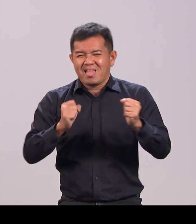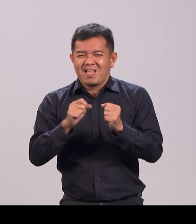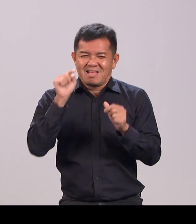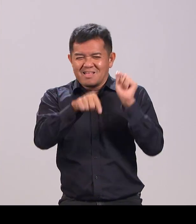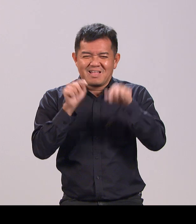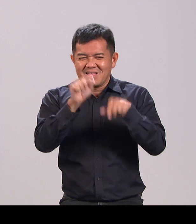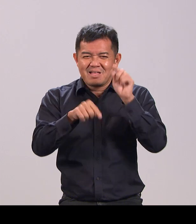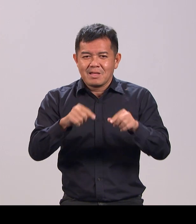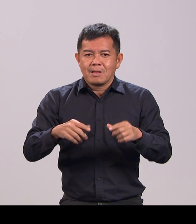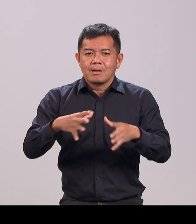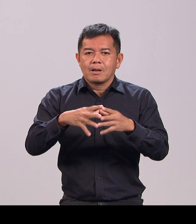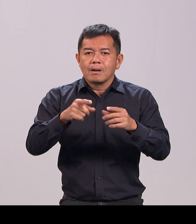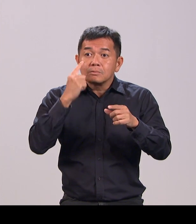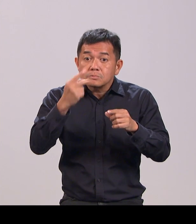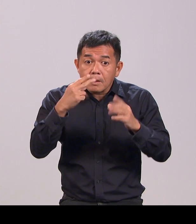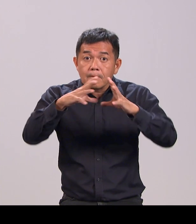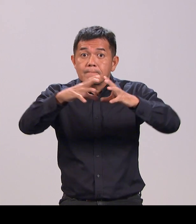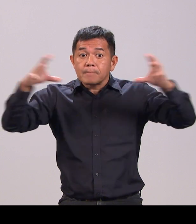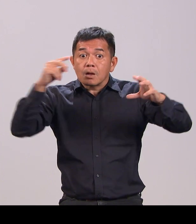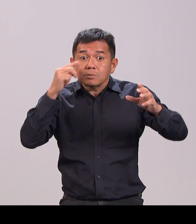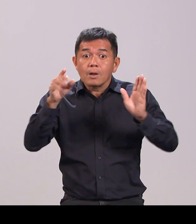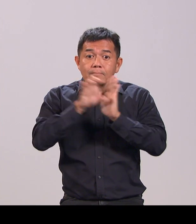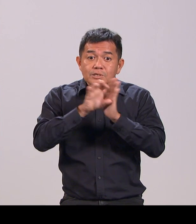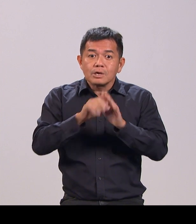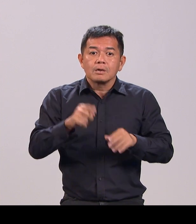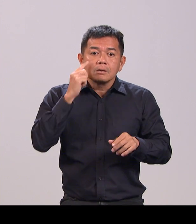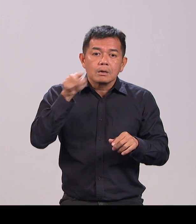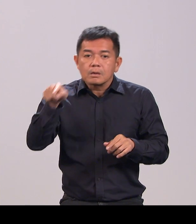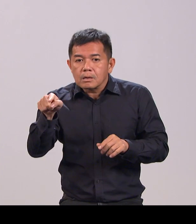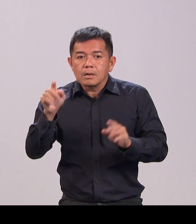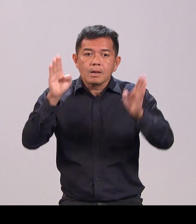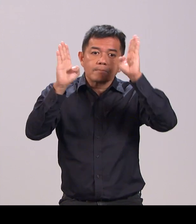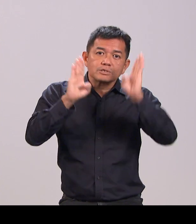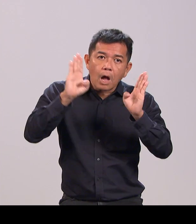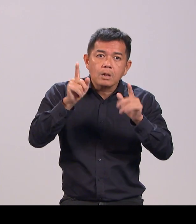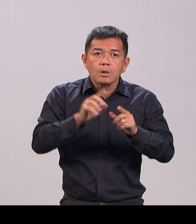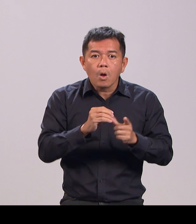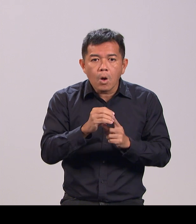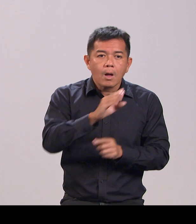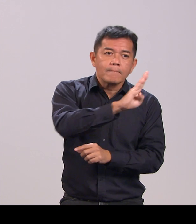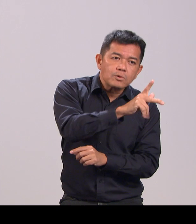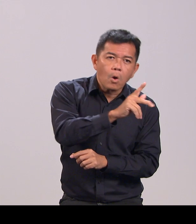You compare Bishan with Bedok, Clementi, Jurong West and the average gym.